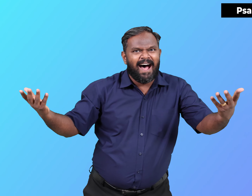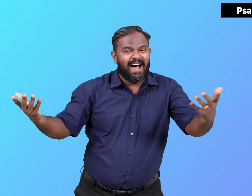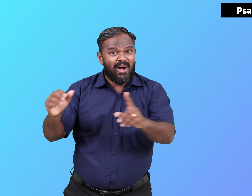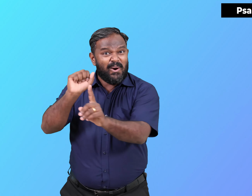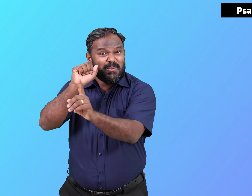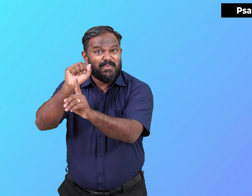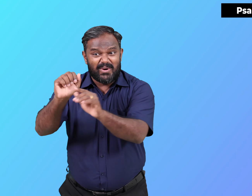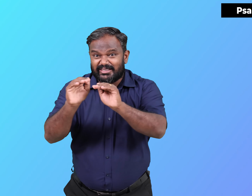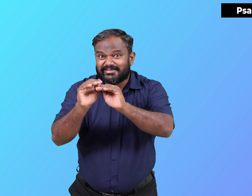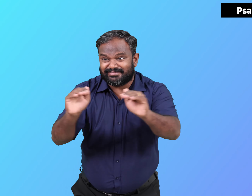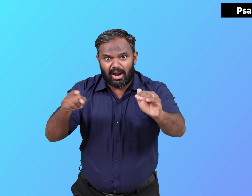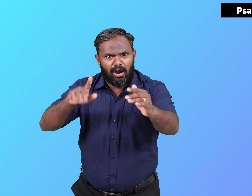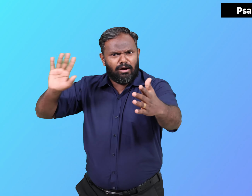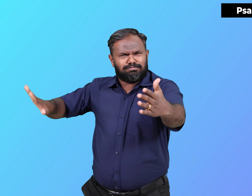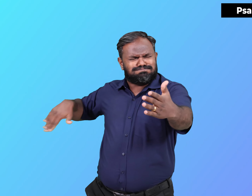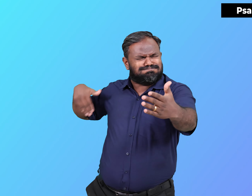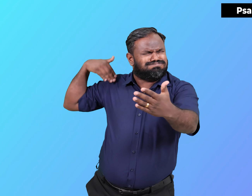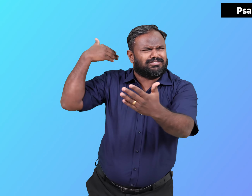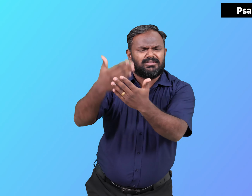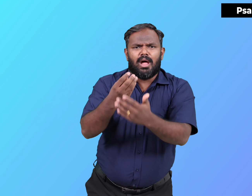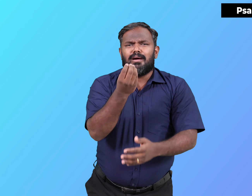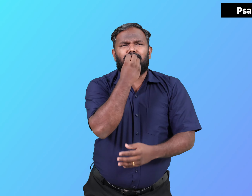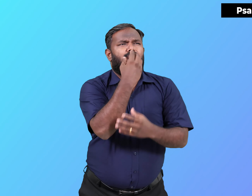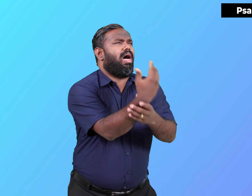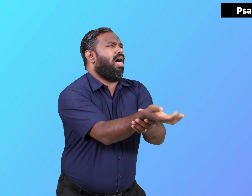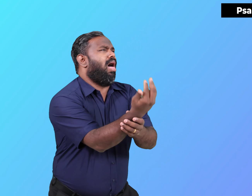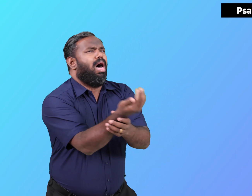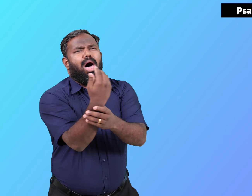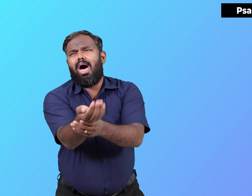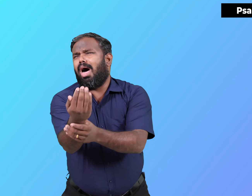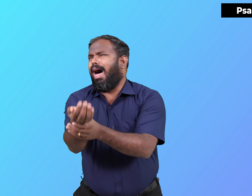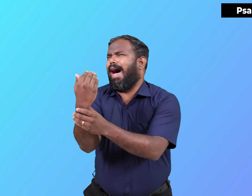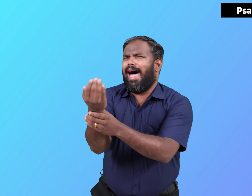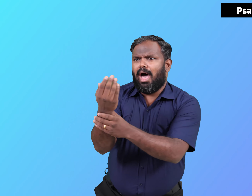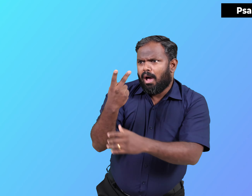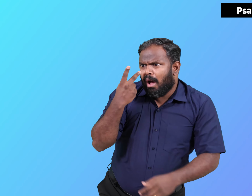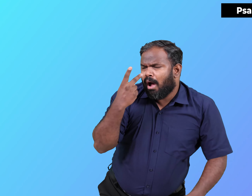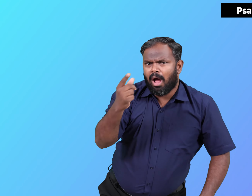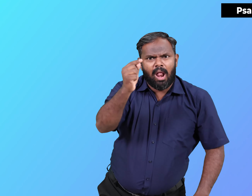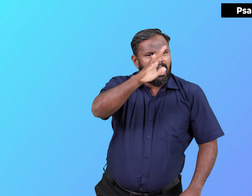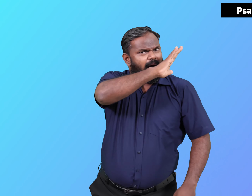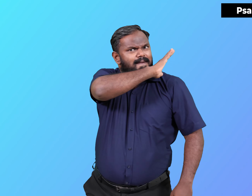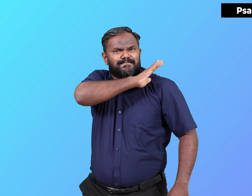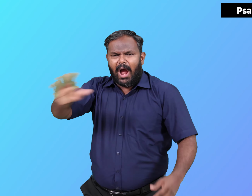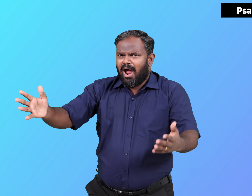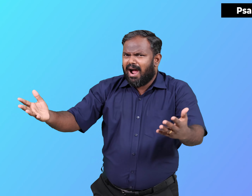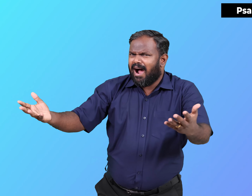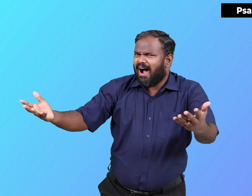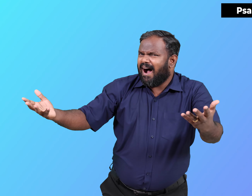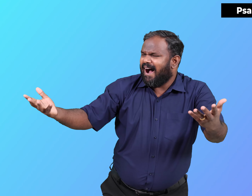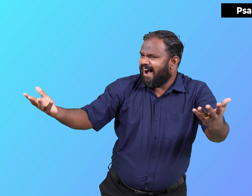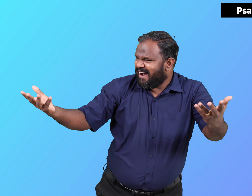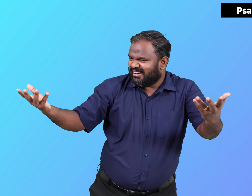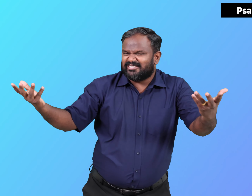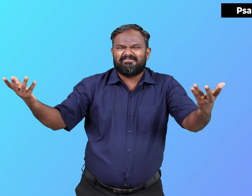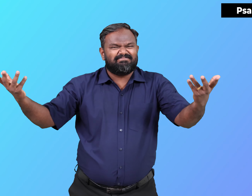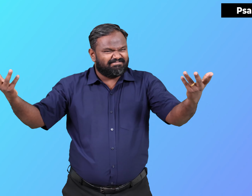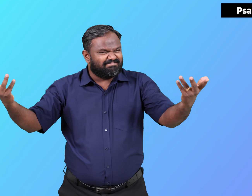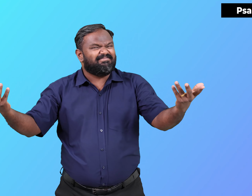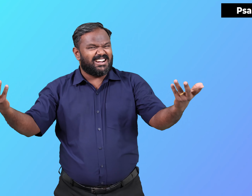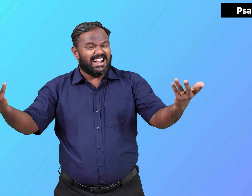I have never seen their children begging for food.